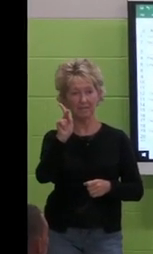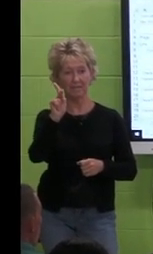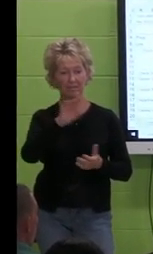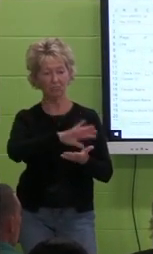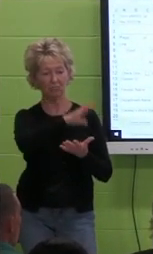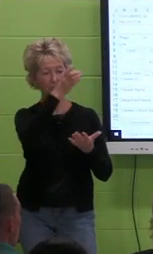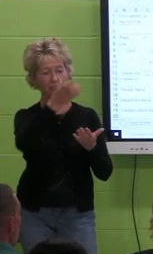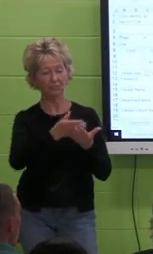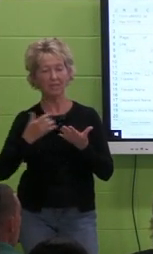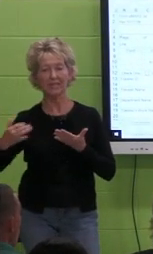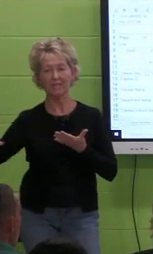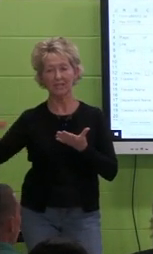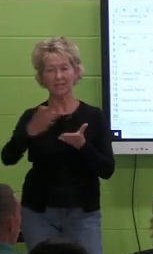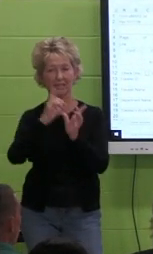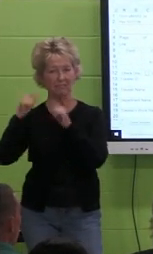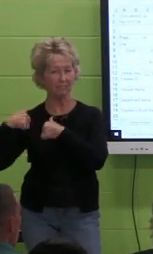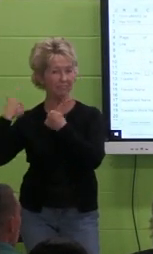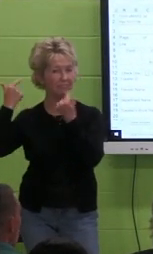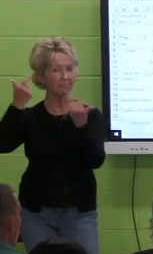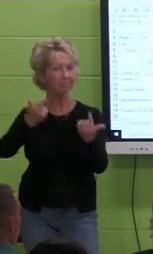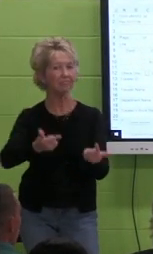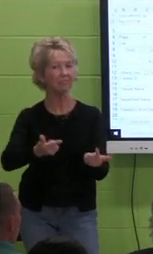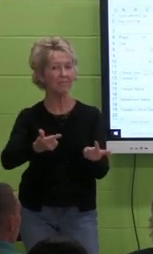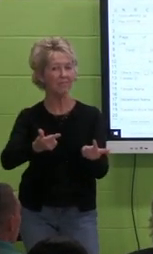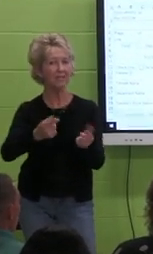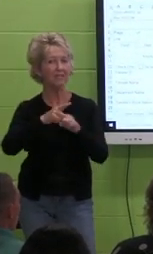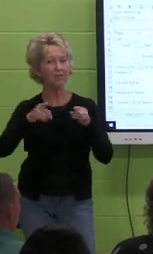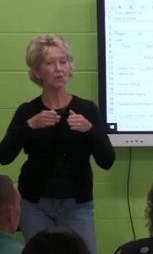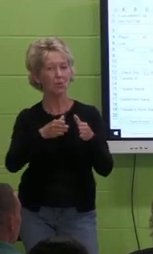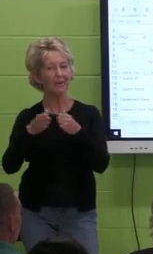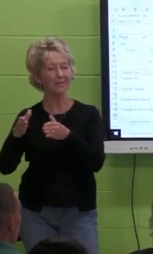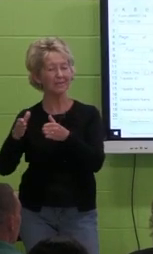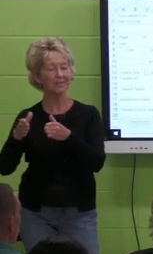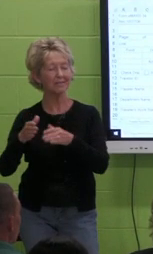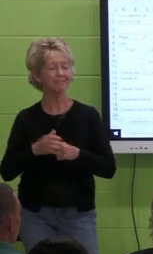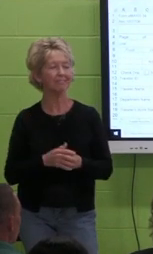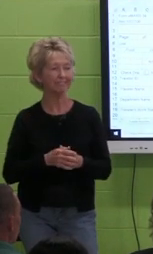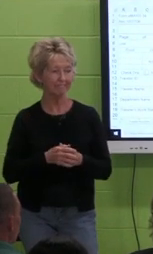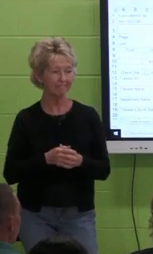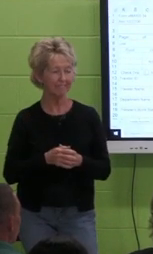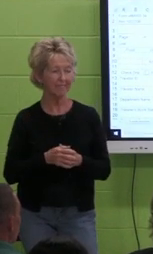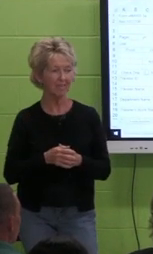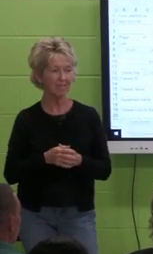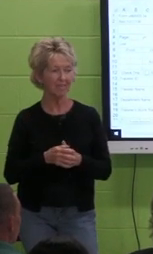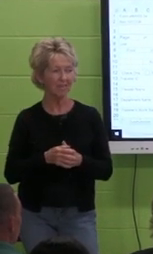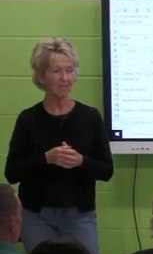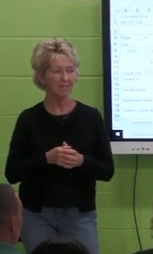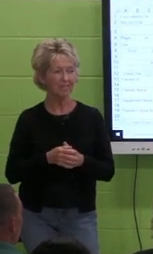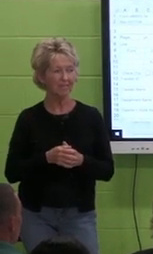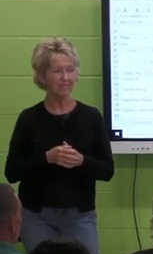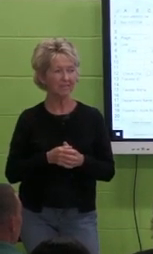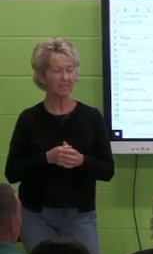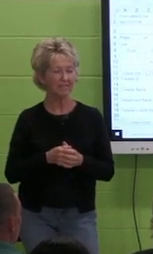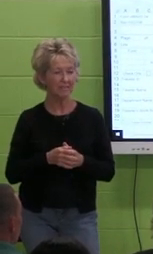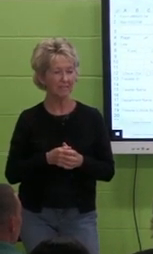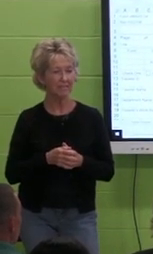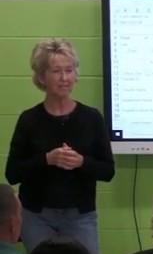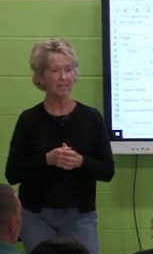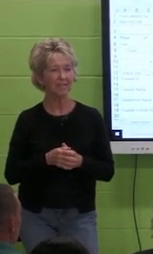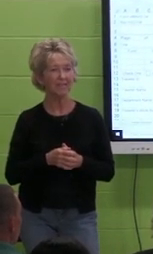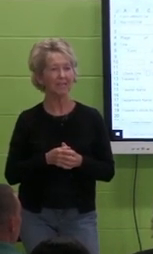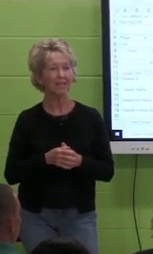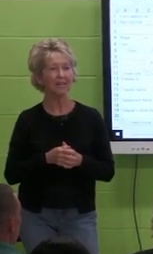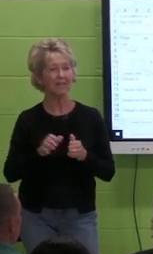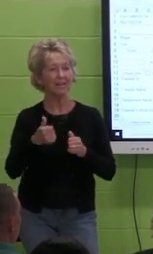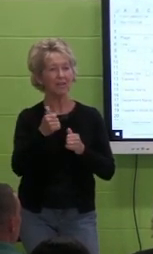has been collected um in different ways and um under different sub accounts that are listed um